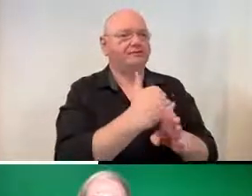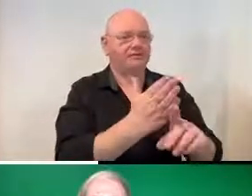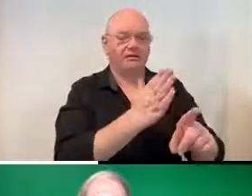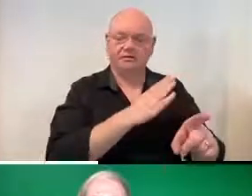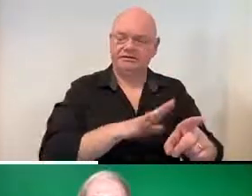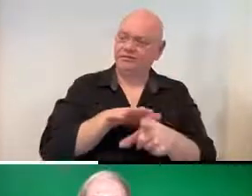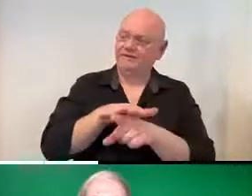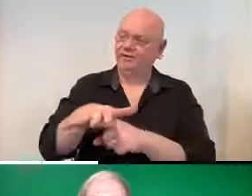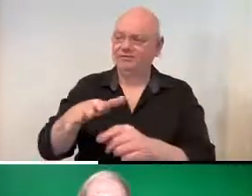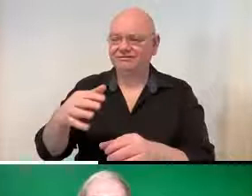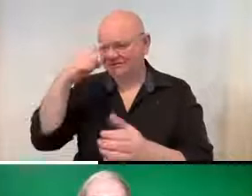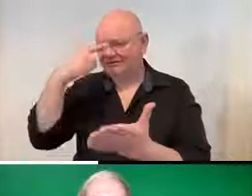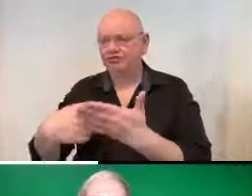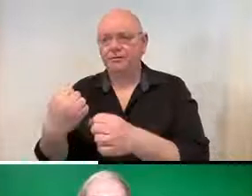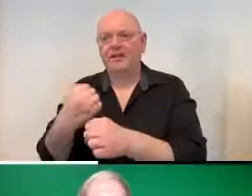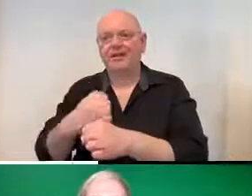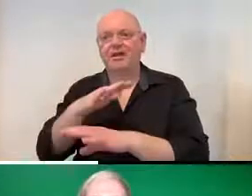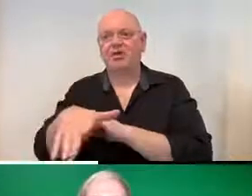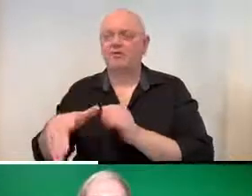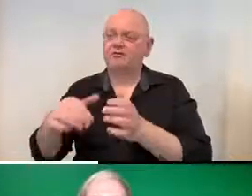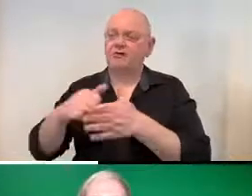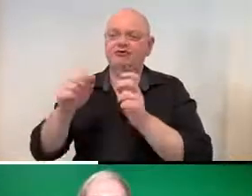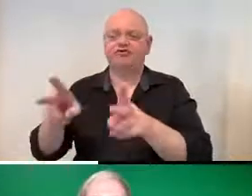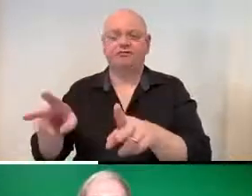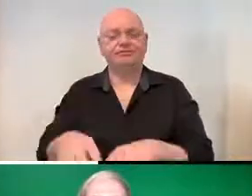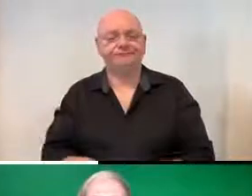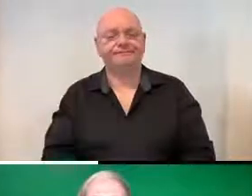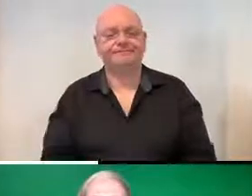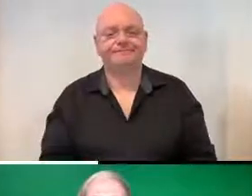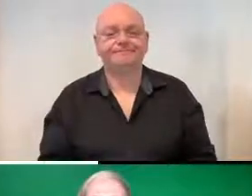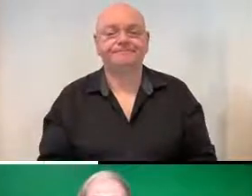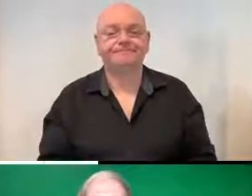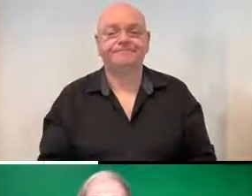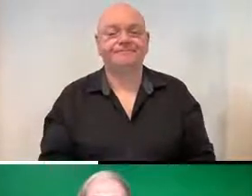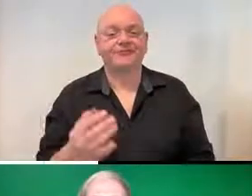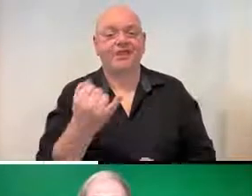or temporary uses, innovative use of services contracts, business rates interventions, lease models,